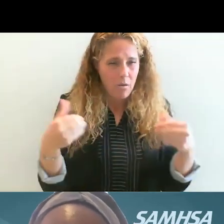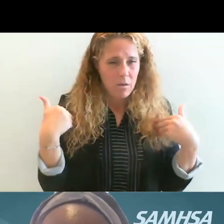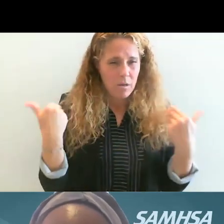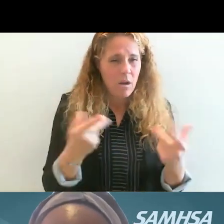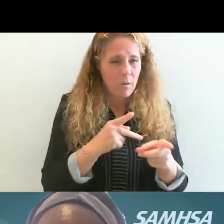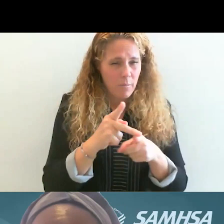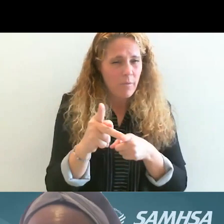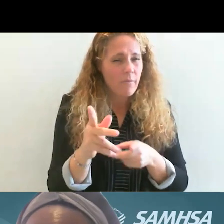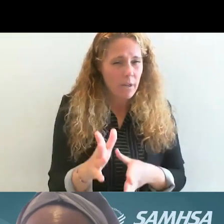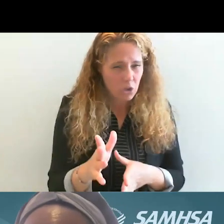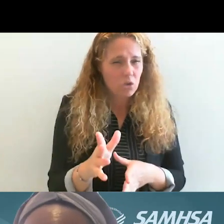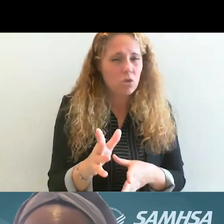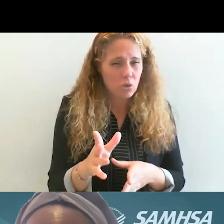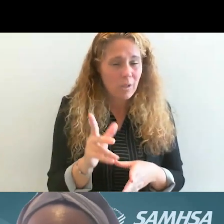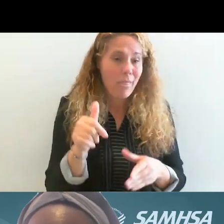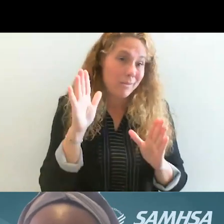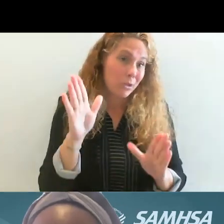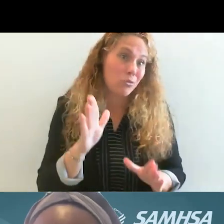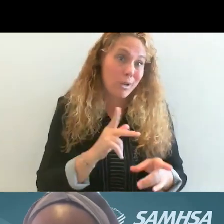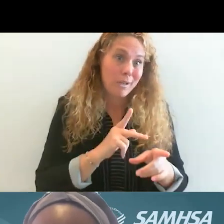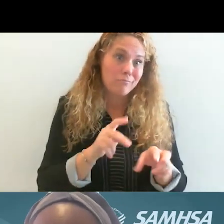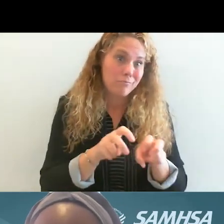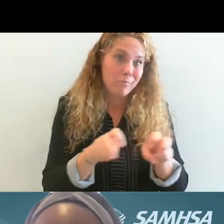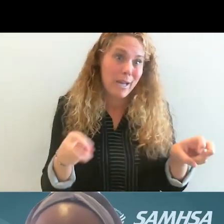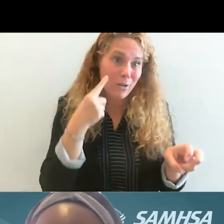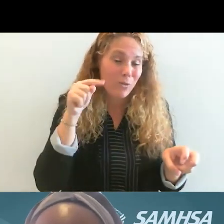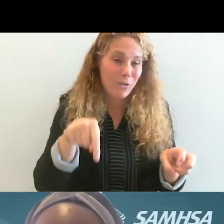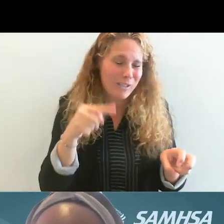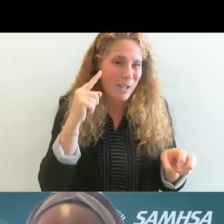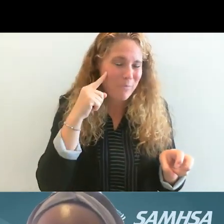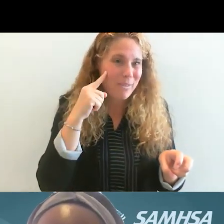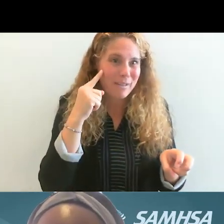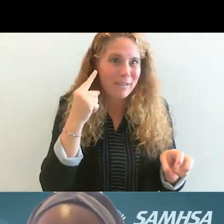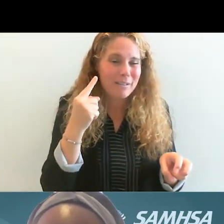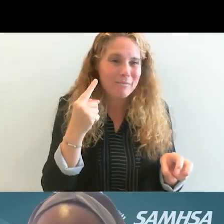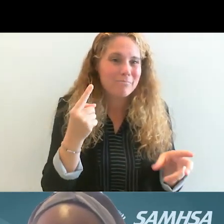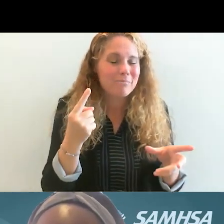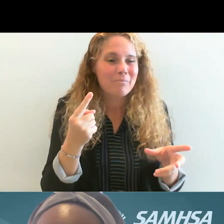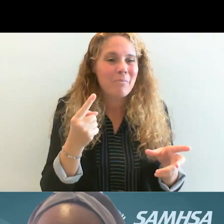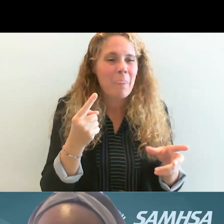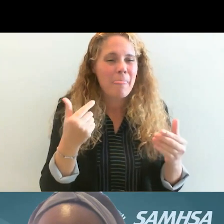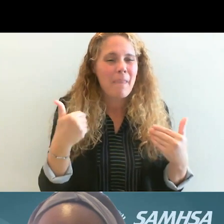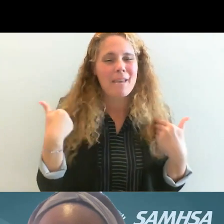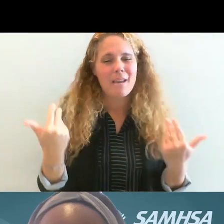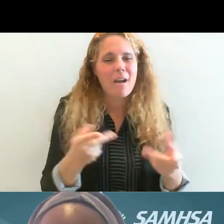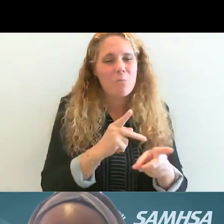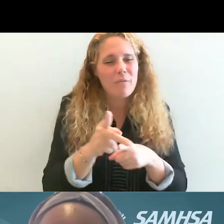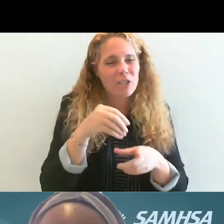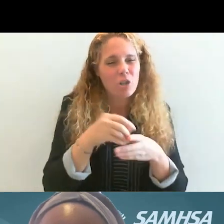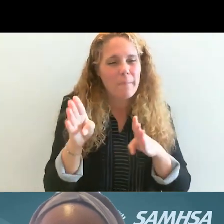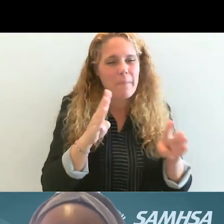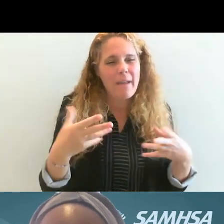THIS WOULD BE A GREAT PANEL FOR THIS WITH YOUNG PROFESSIONALS